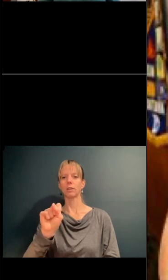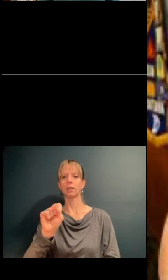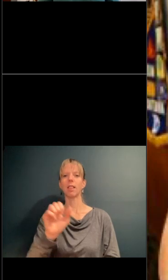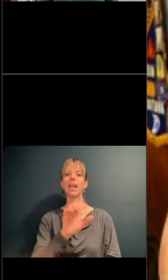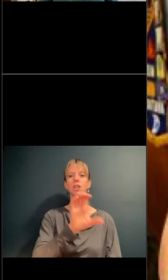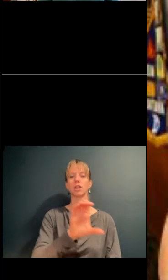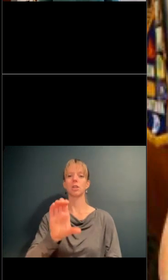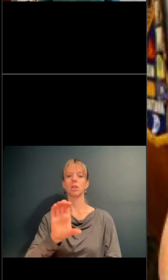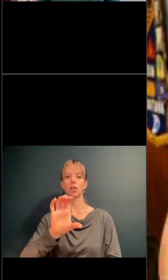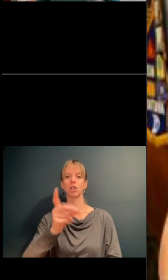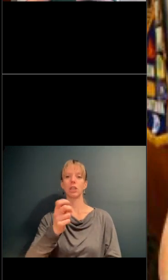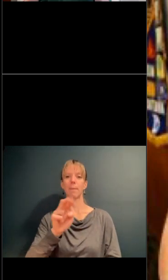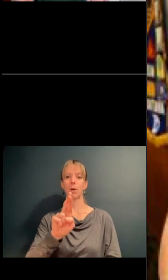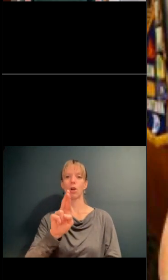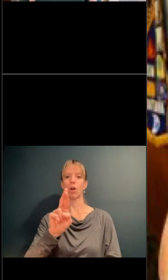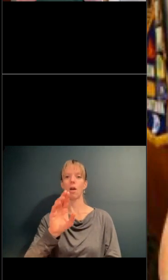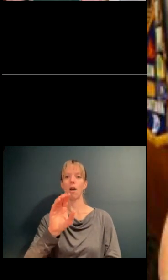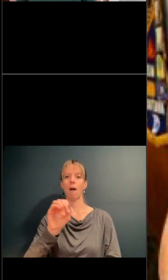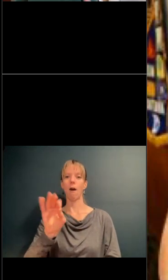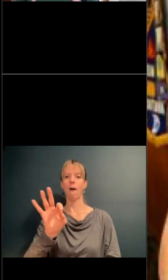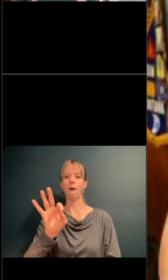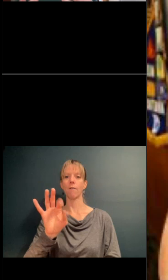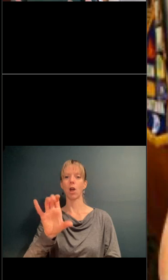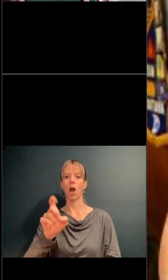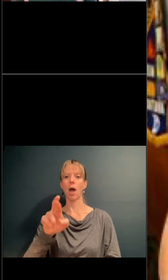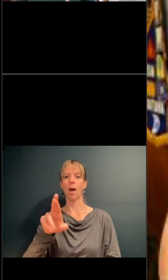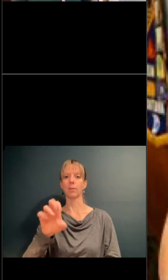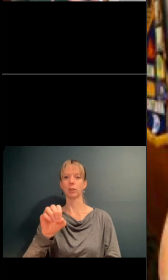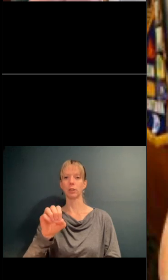for example, that might convene businesses and agencies to support